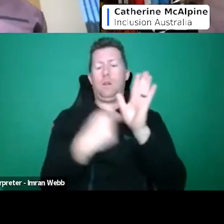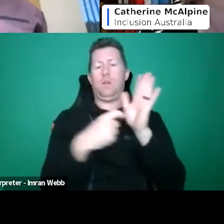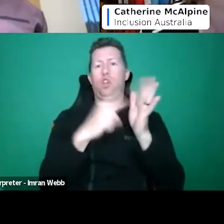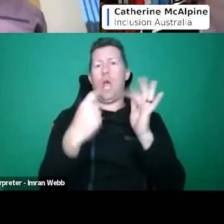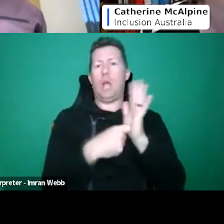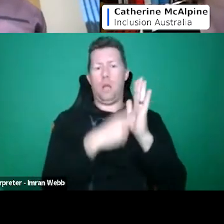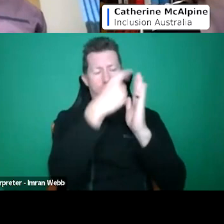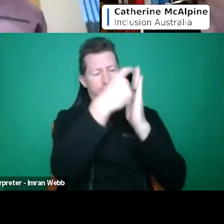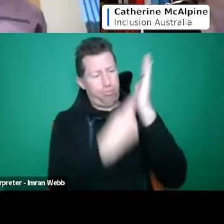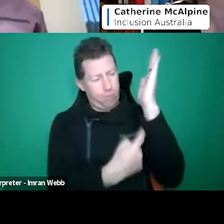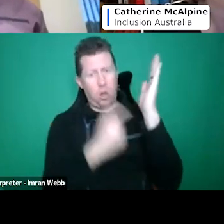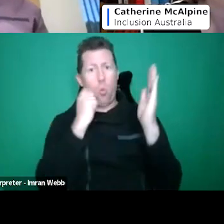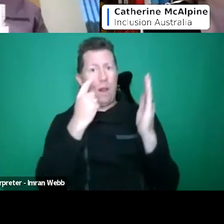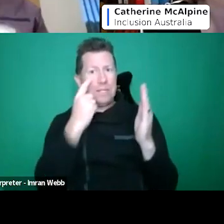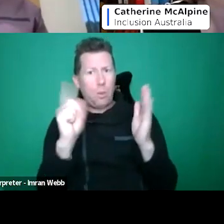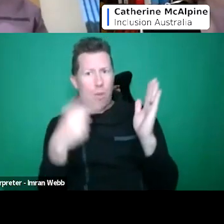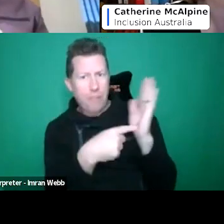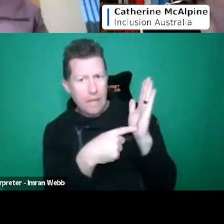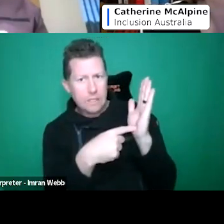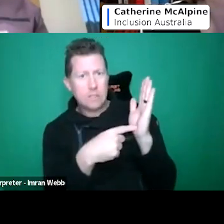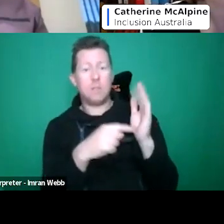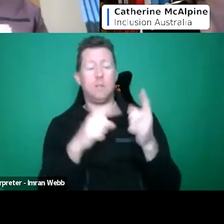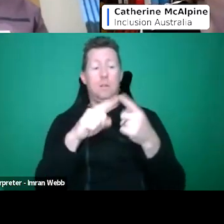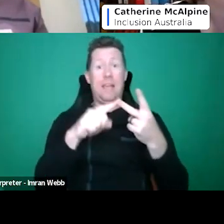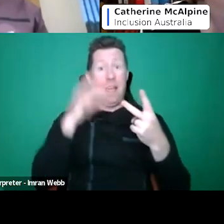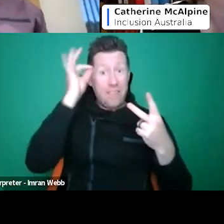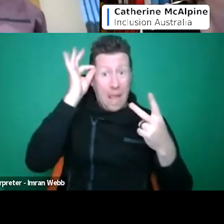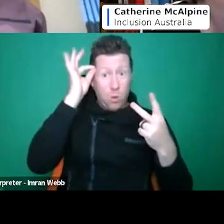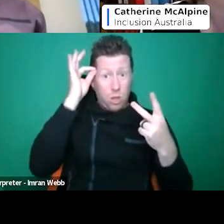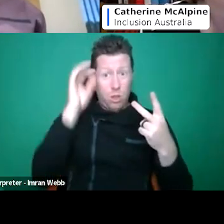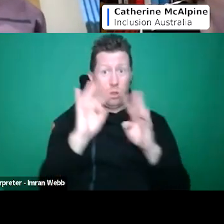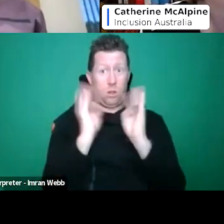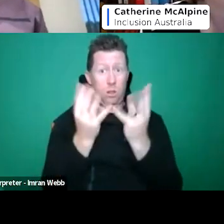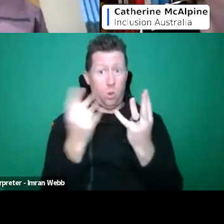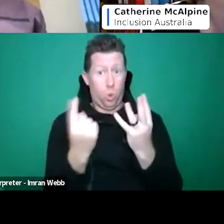factsheet on the council and on more detail on